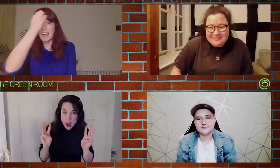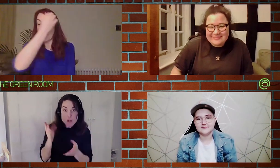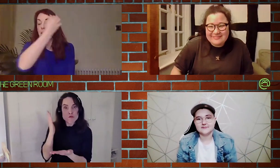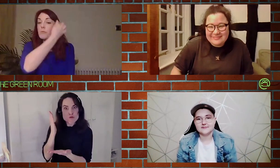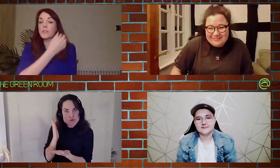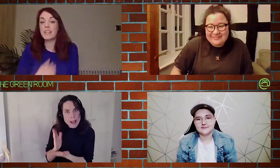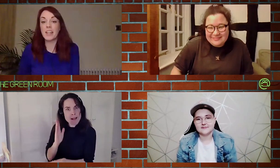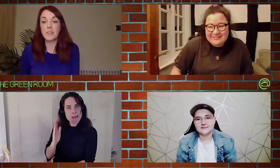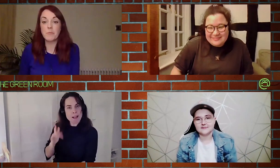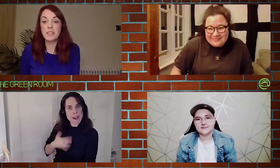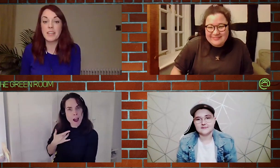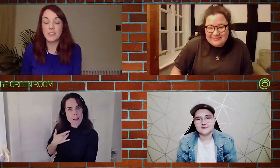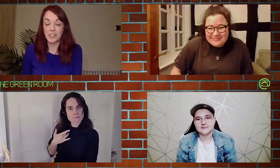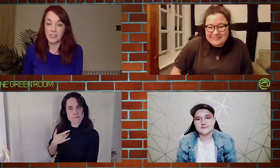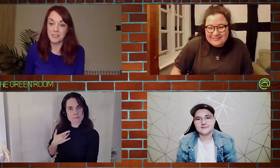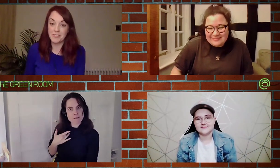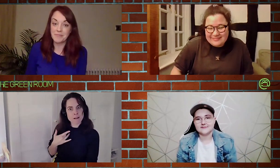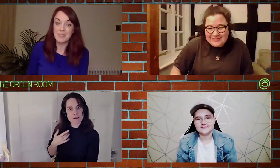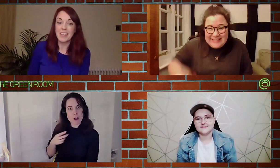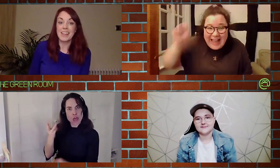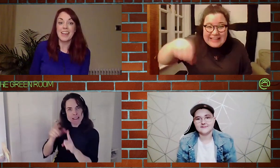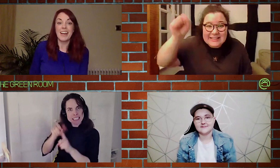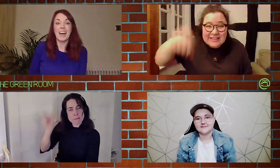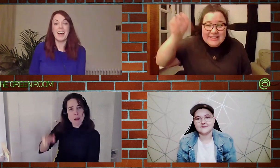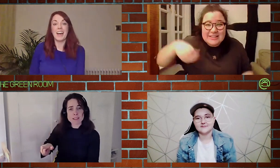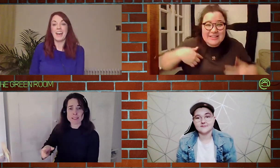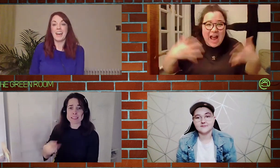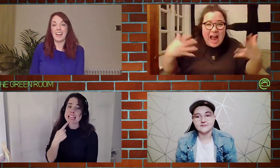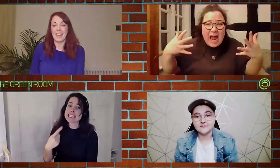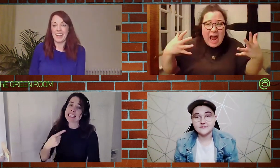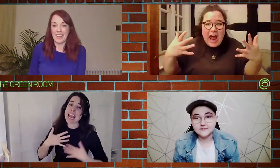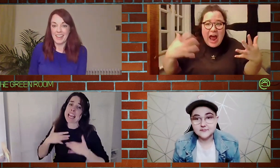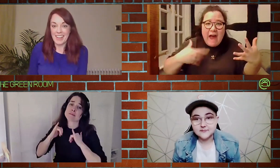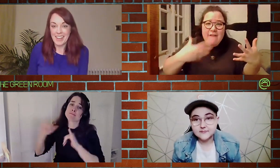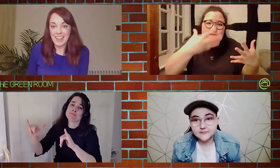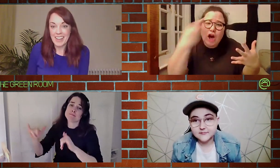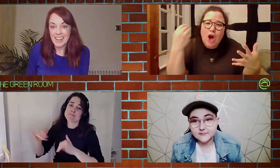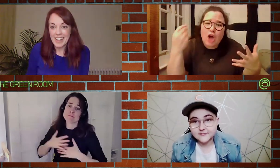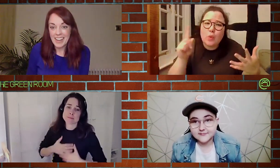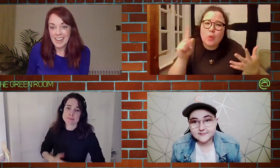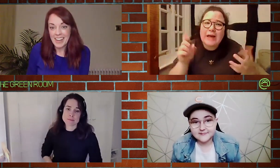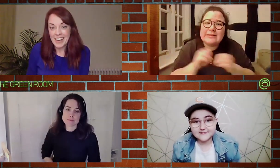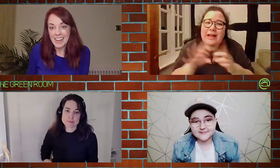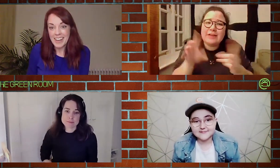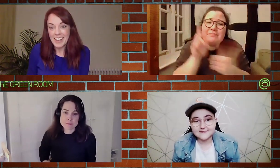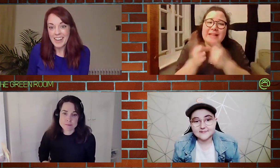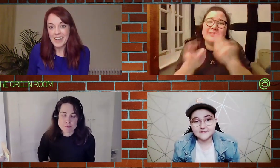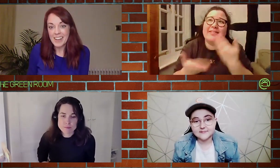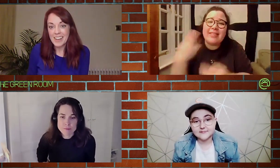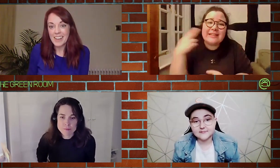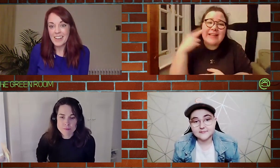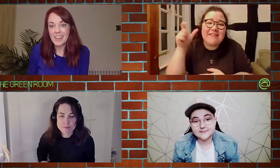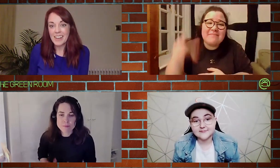Well tell them we send our love. Yes. I've forgotten what it's like